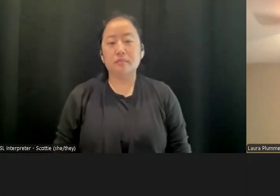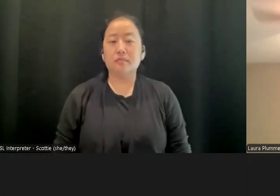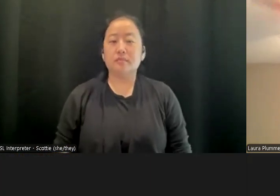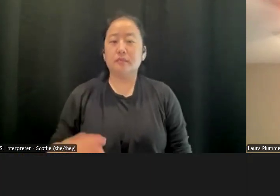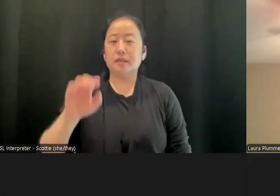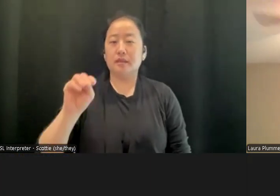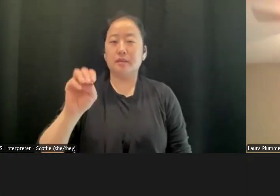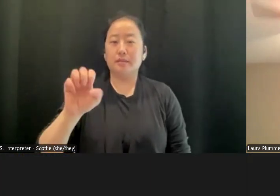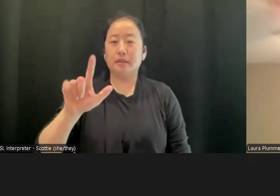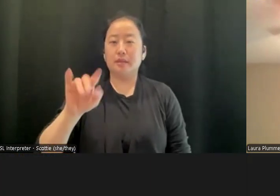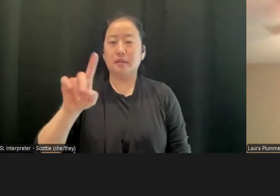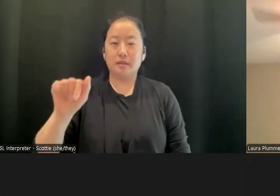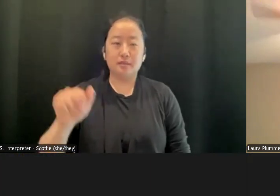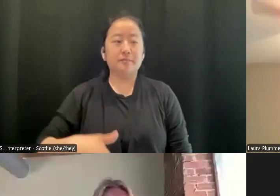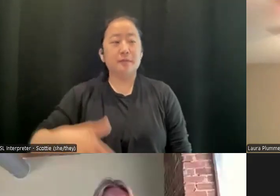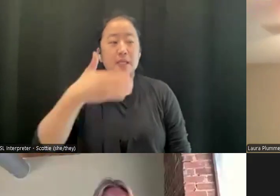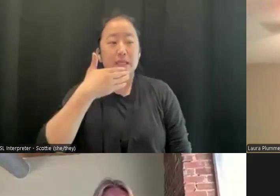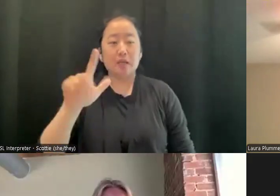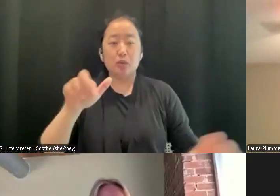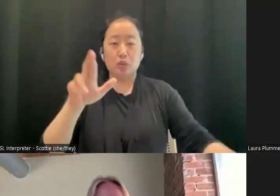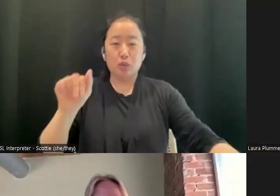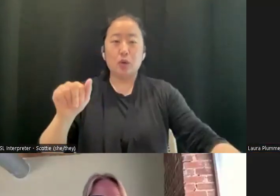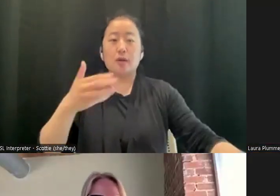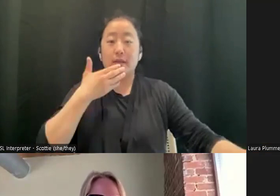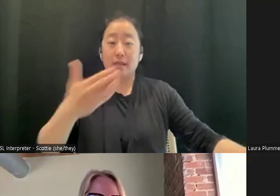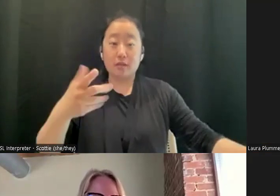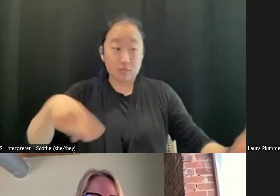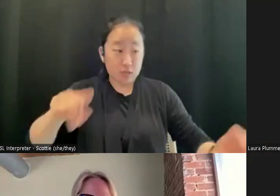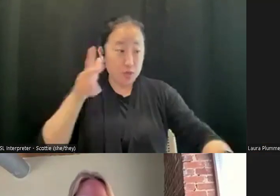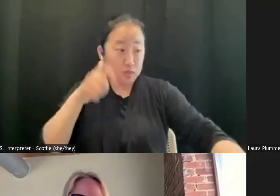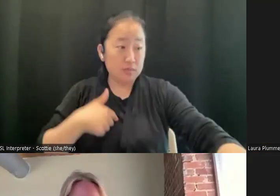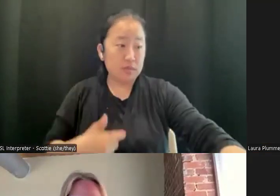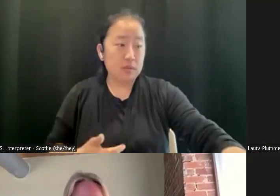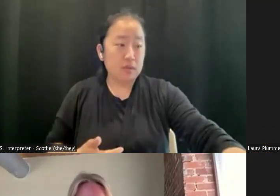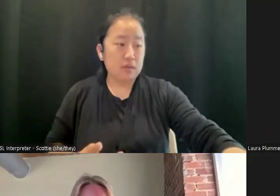and thank you everybody for being here. I just want to make sure can you guys hear me?